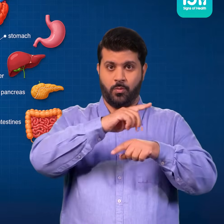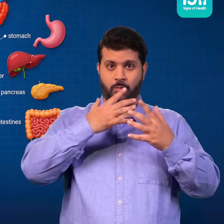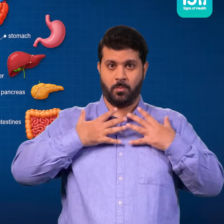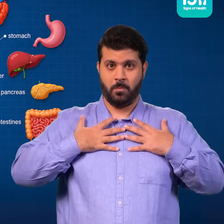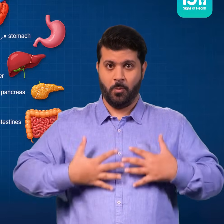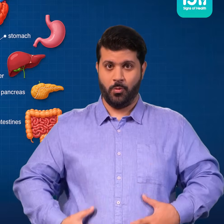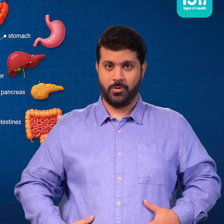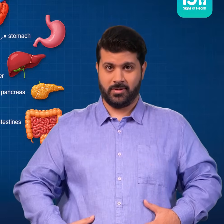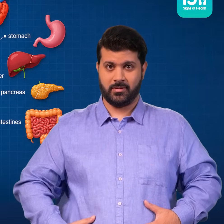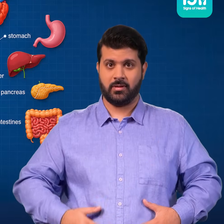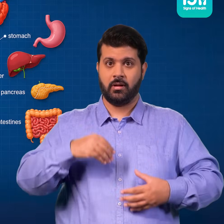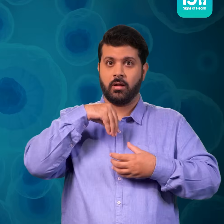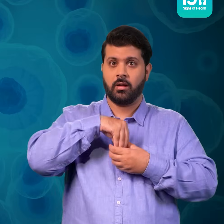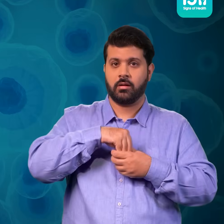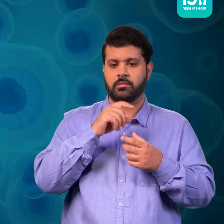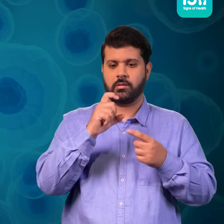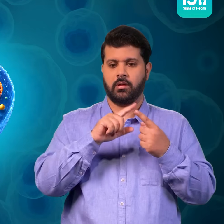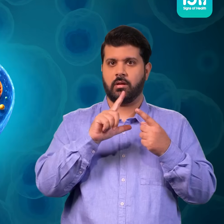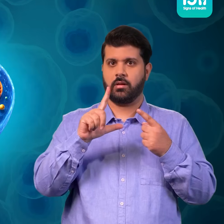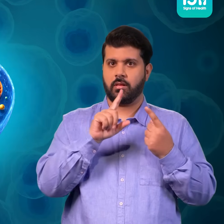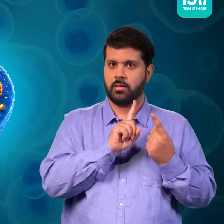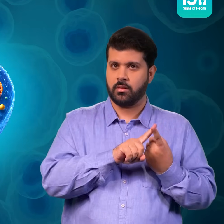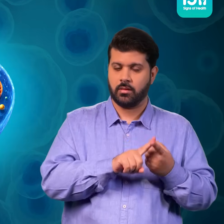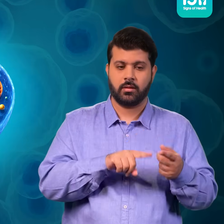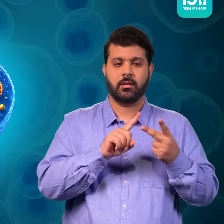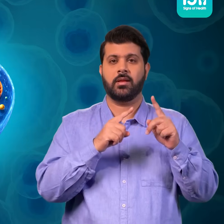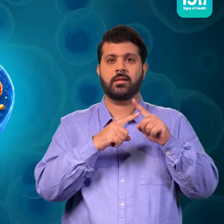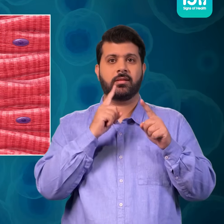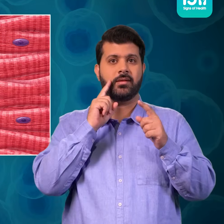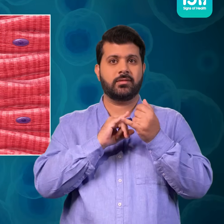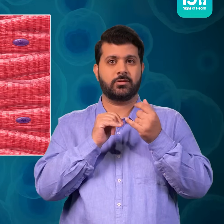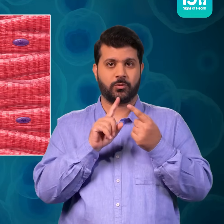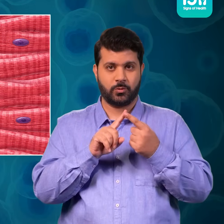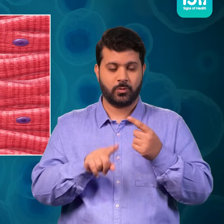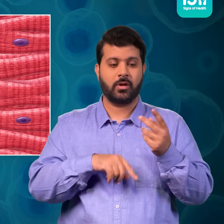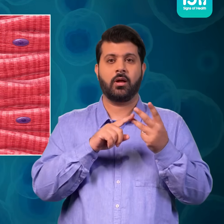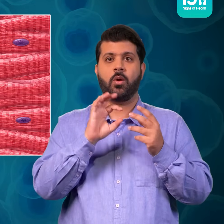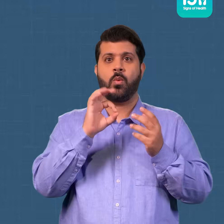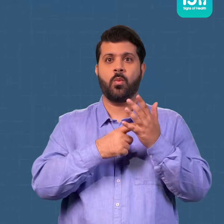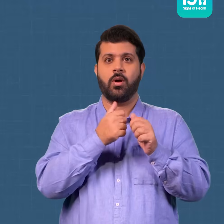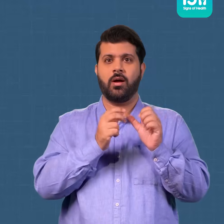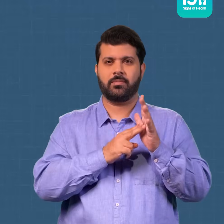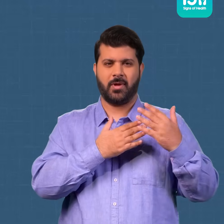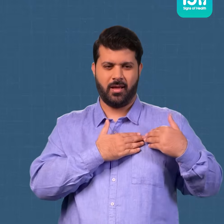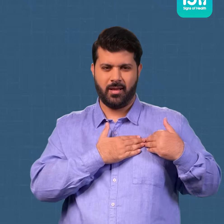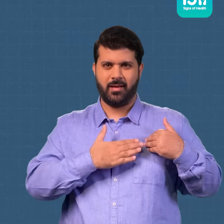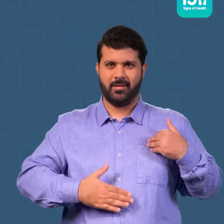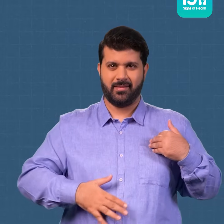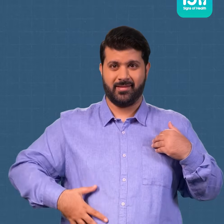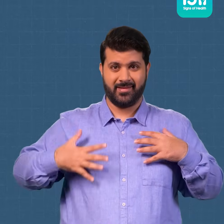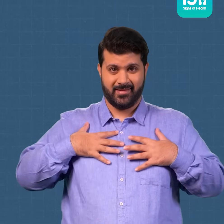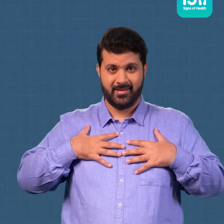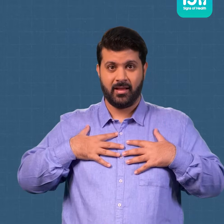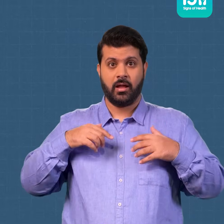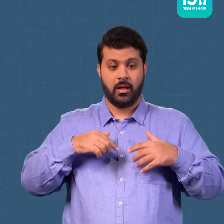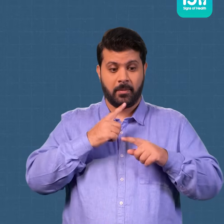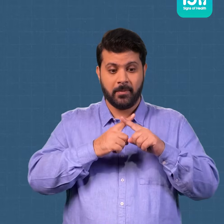Our body is made up of cells, tissues, organs like the heart, stomach, liver, etc.